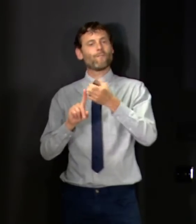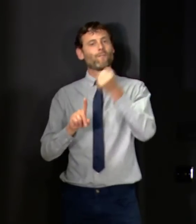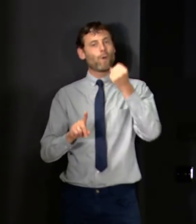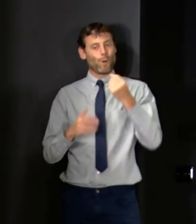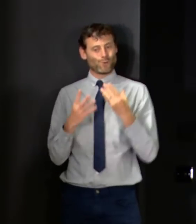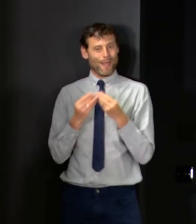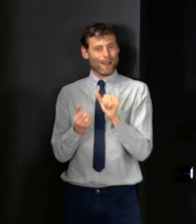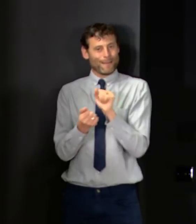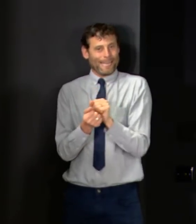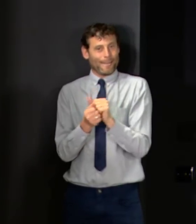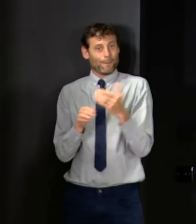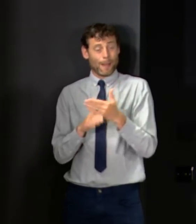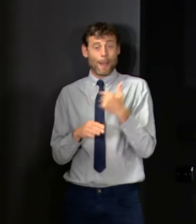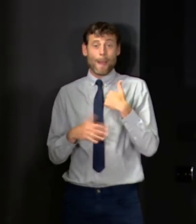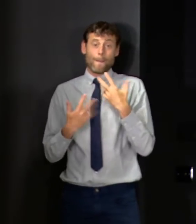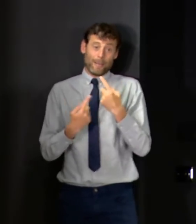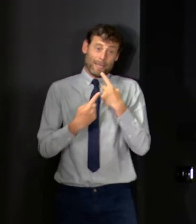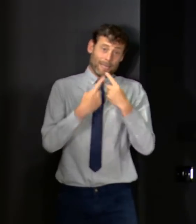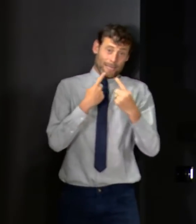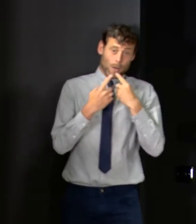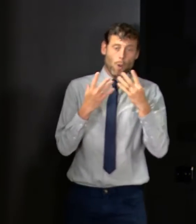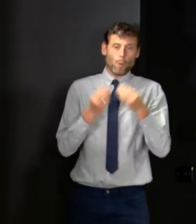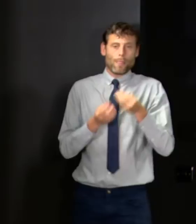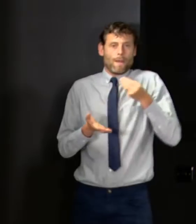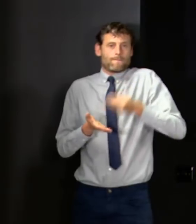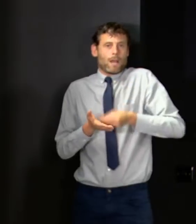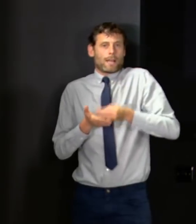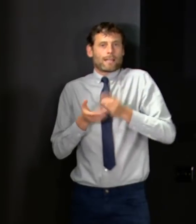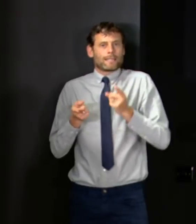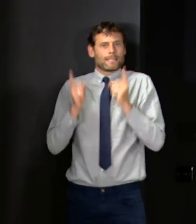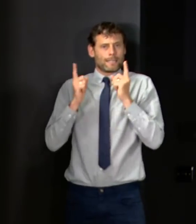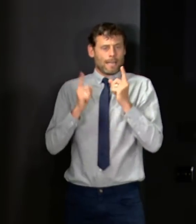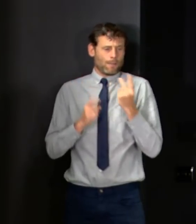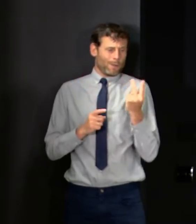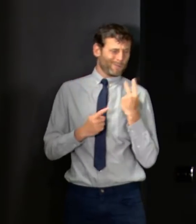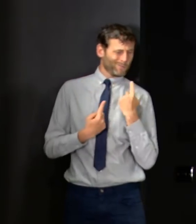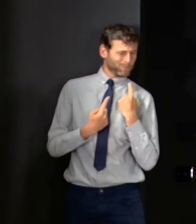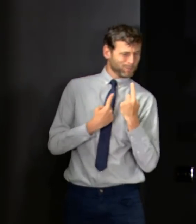I had discussions with the Finance Secretary indicating what room to manoeuvre there might